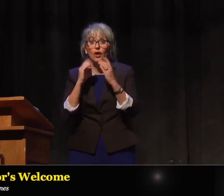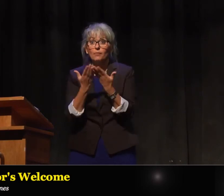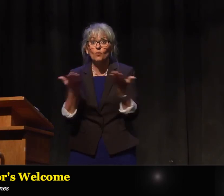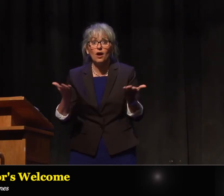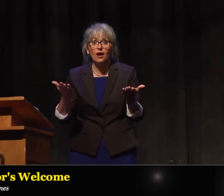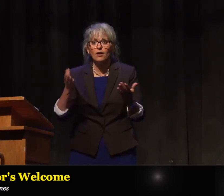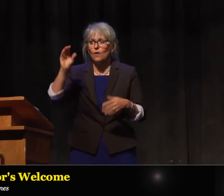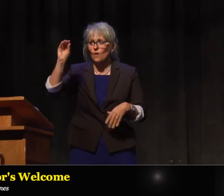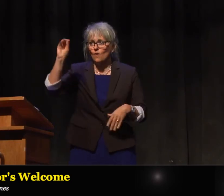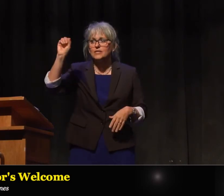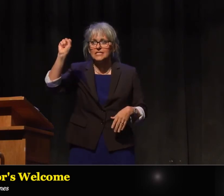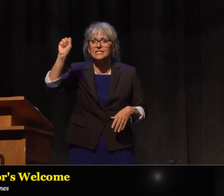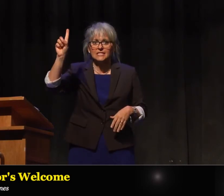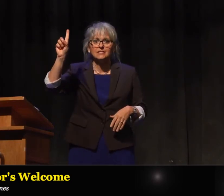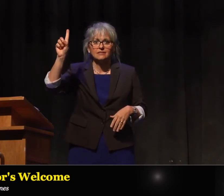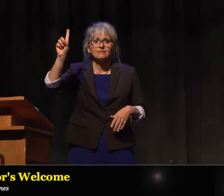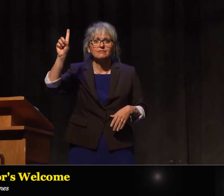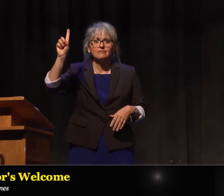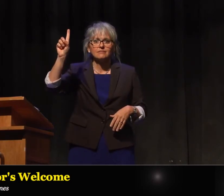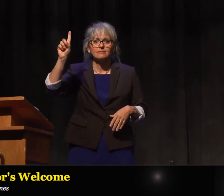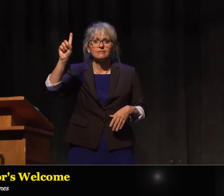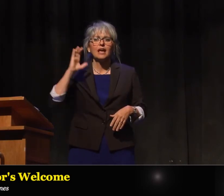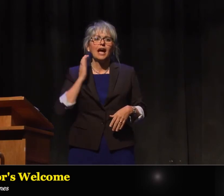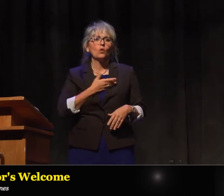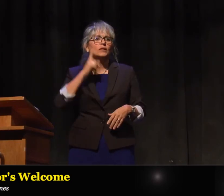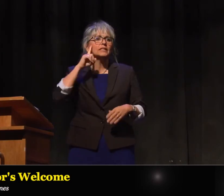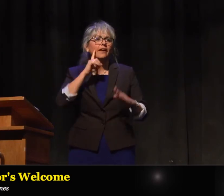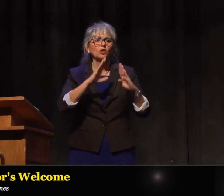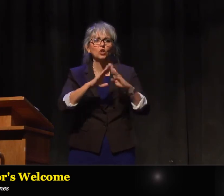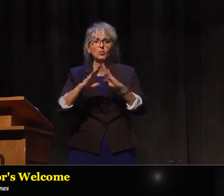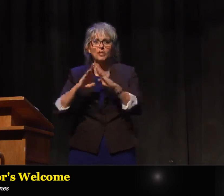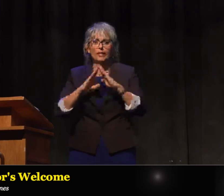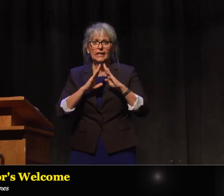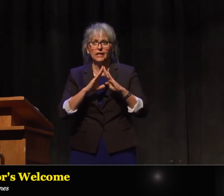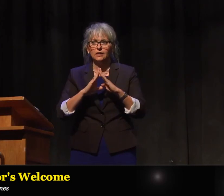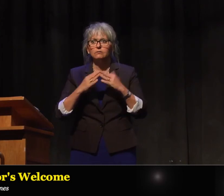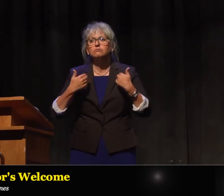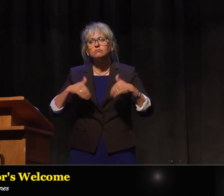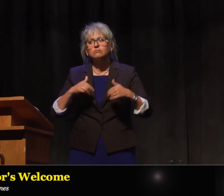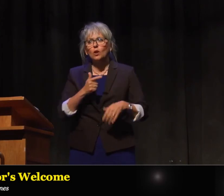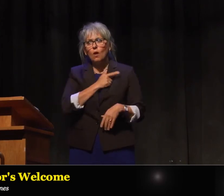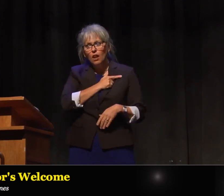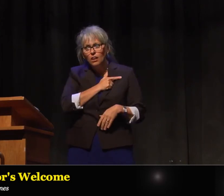What's our tribe? OSD, our deaf community.